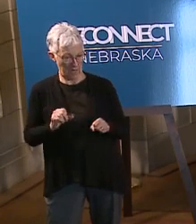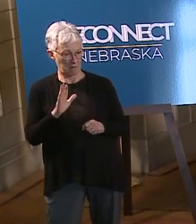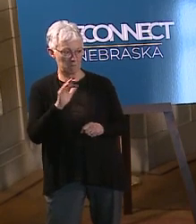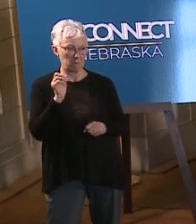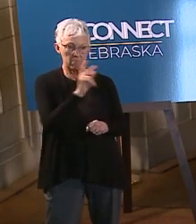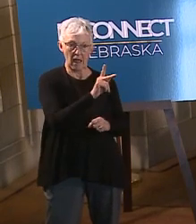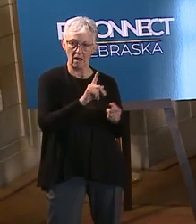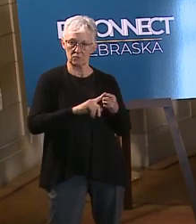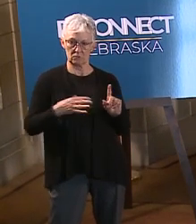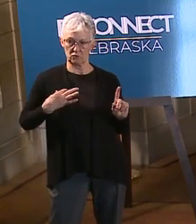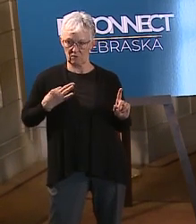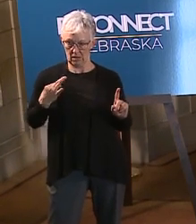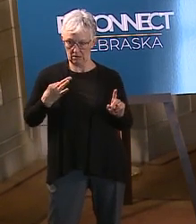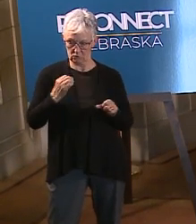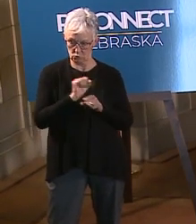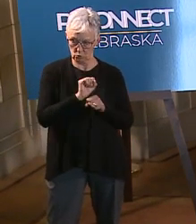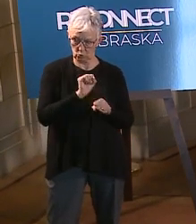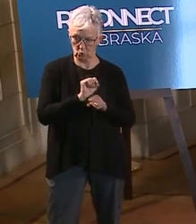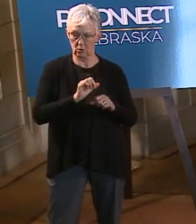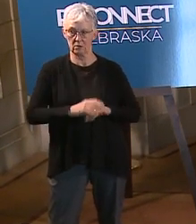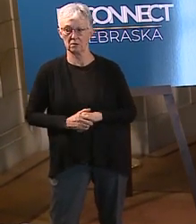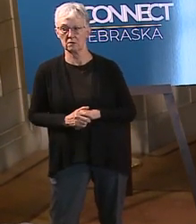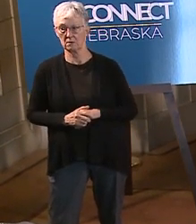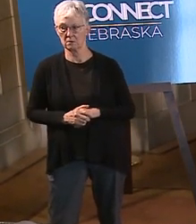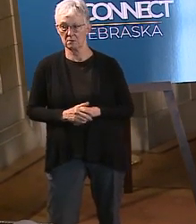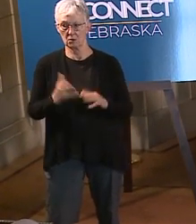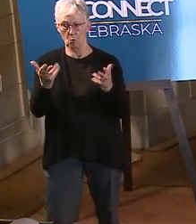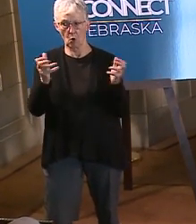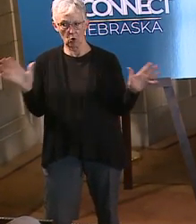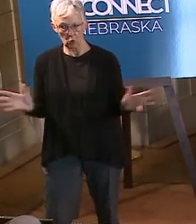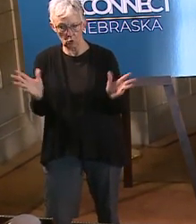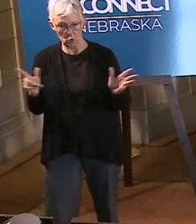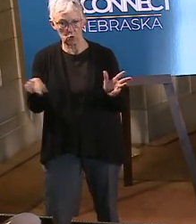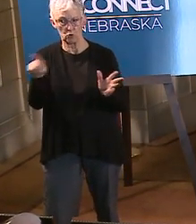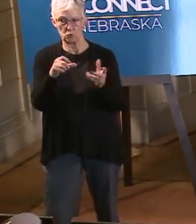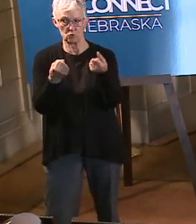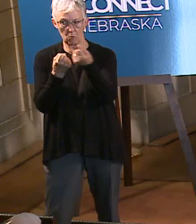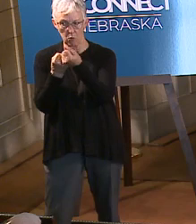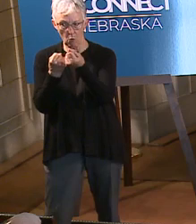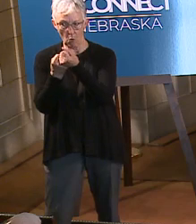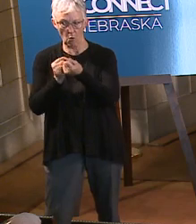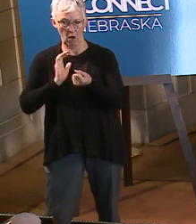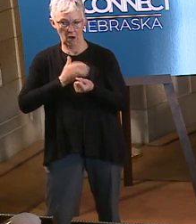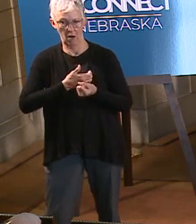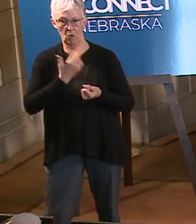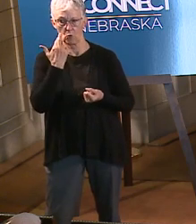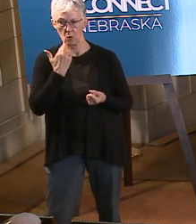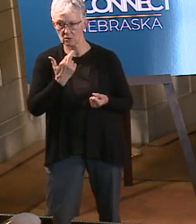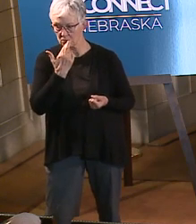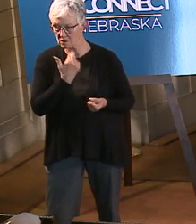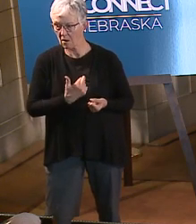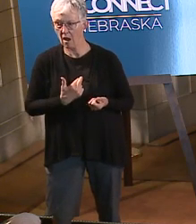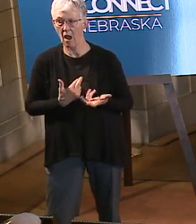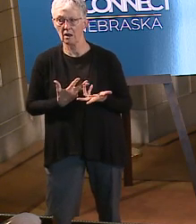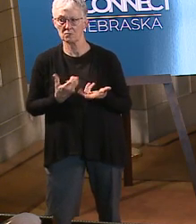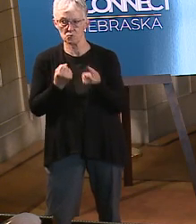SEEN IN OVER A YEAR OR GET BACK TO DOING THE VOLUNTEER WORK YOU USED TO DO.